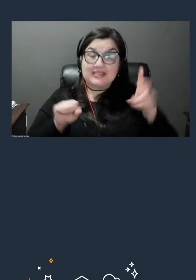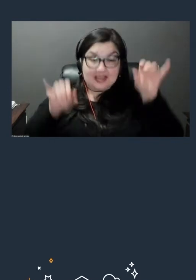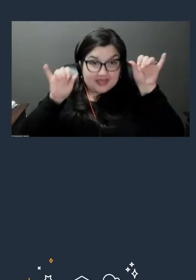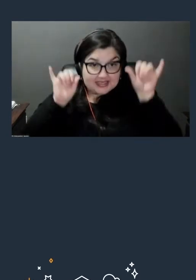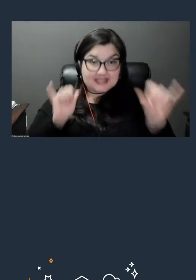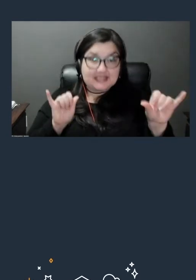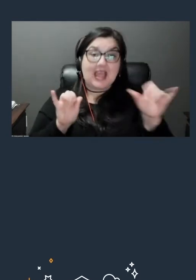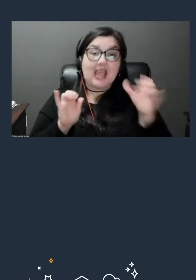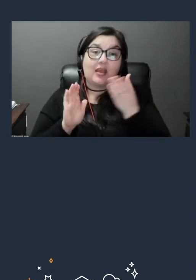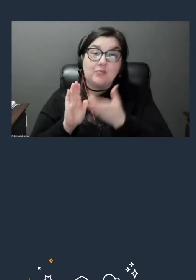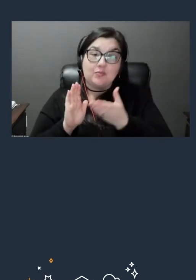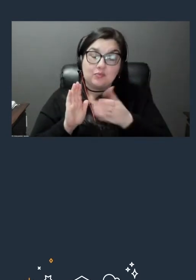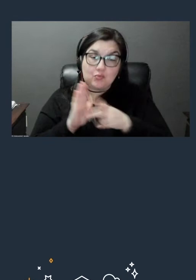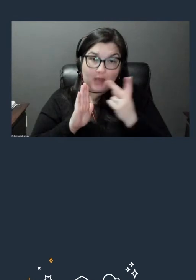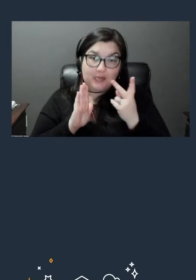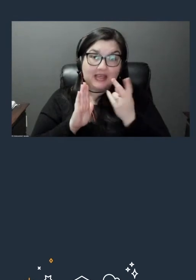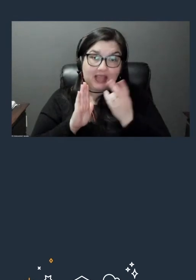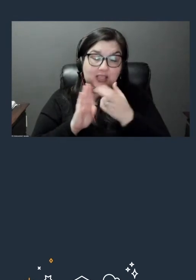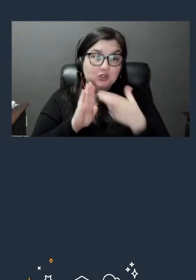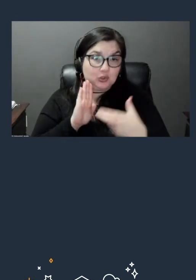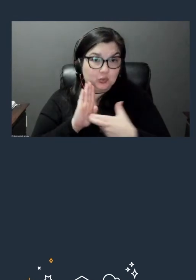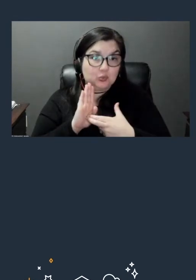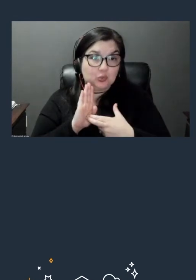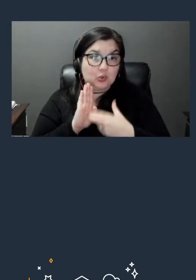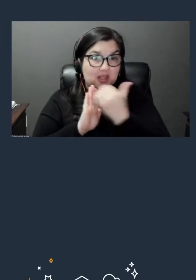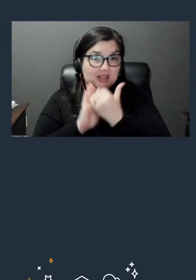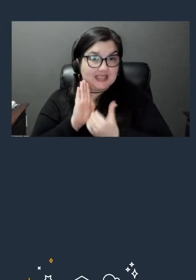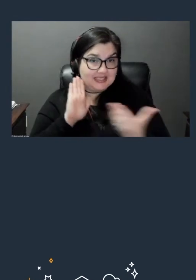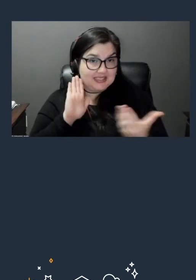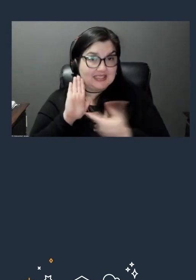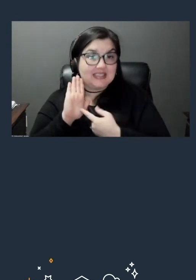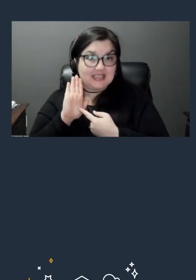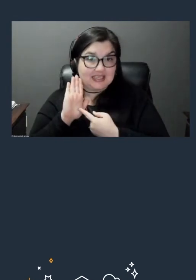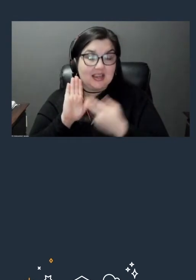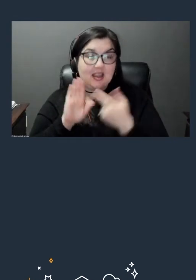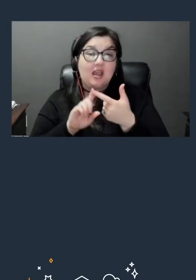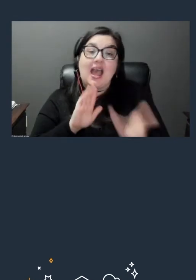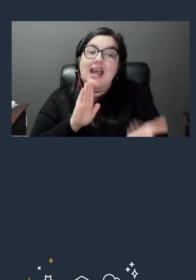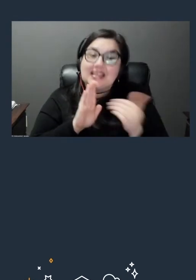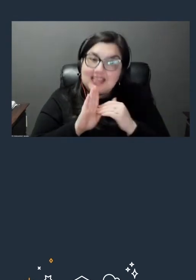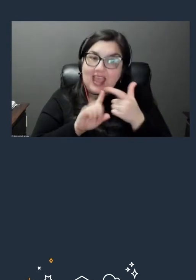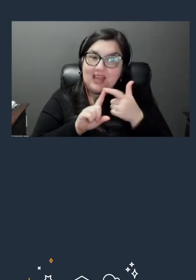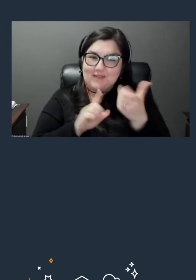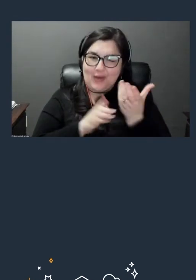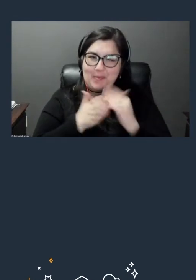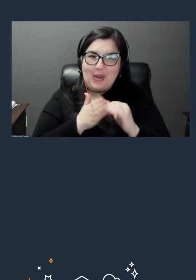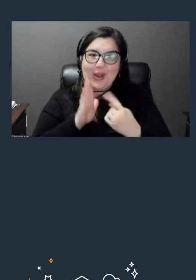under replication rules. Again, this is coming from part one of the demo for existing objects.